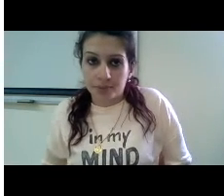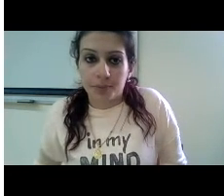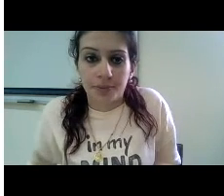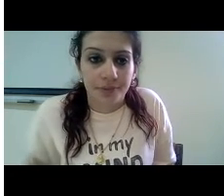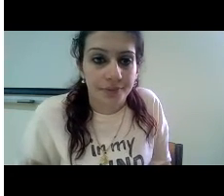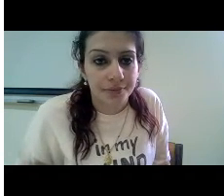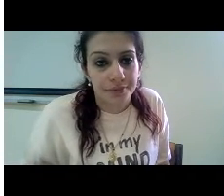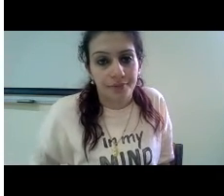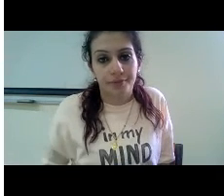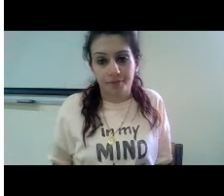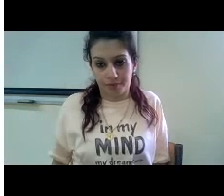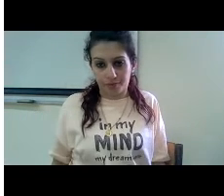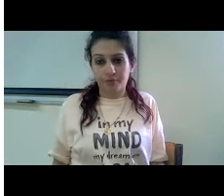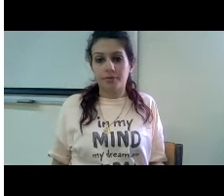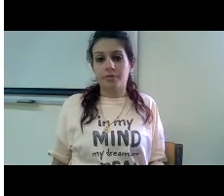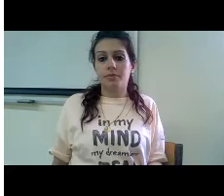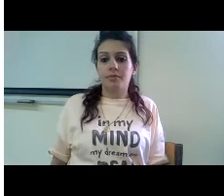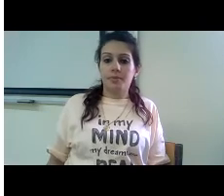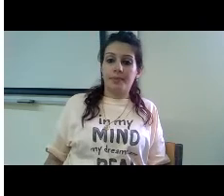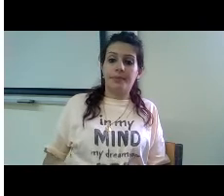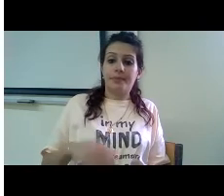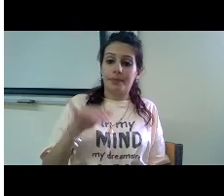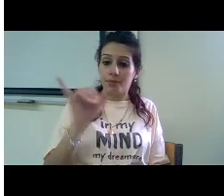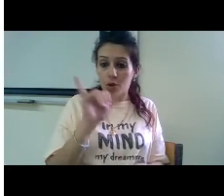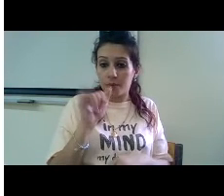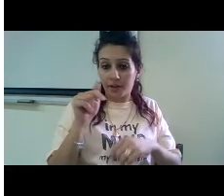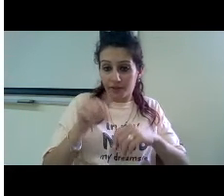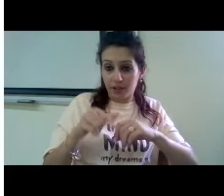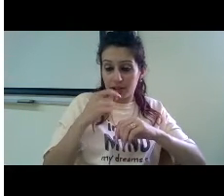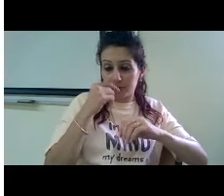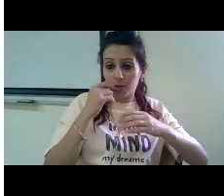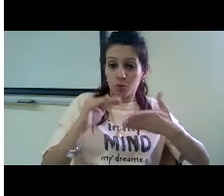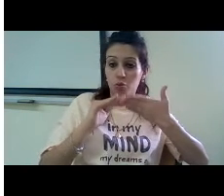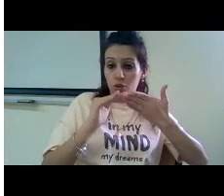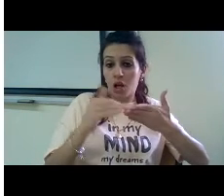So whether we like it or not, how long will this